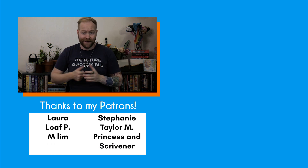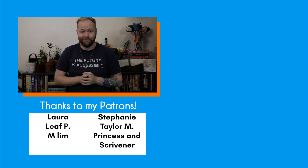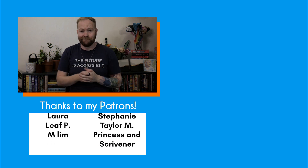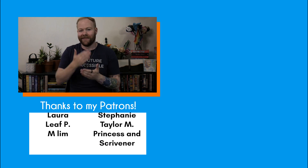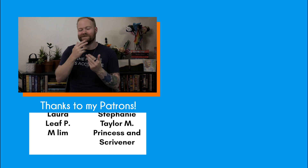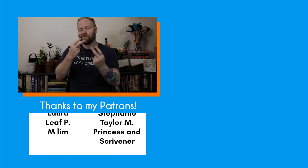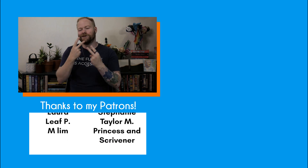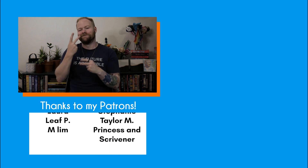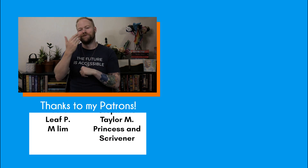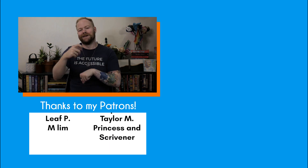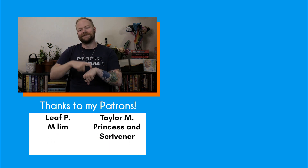Thanks for watching, see you next time.